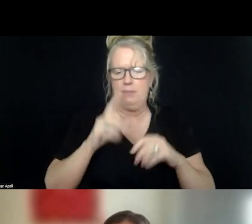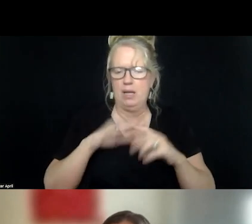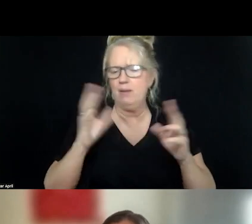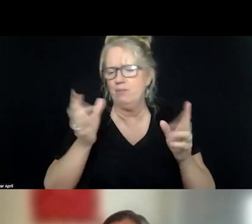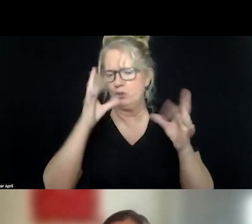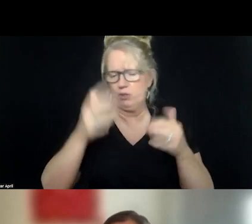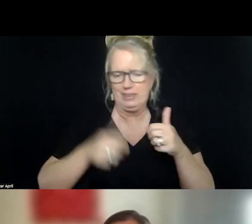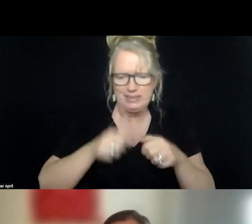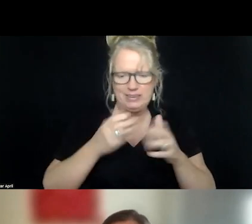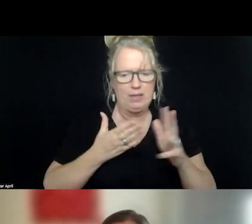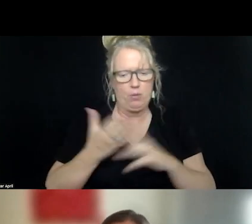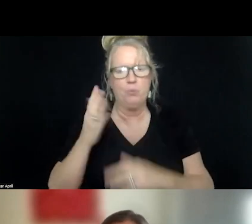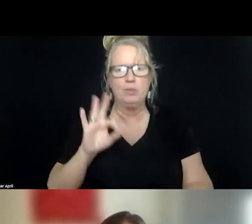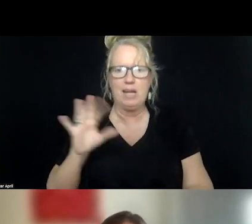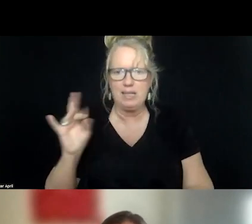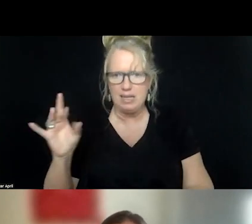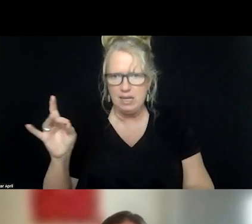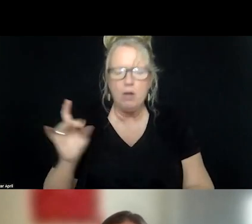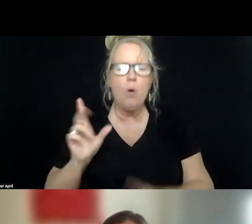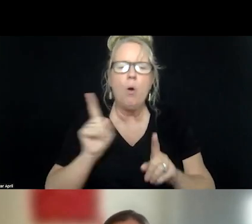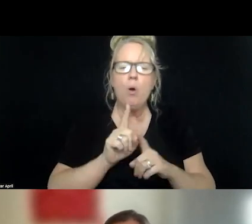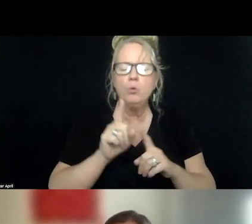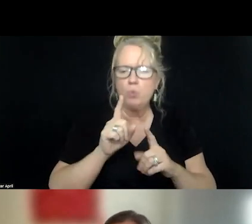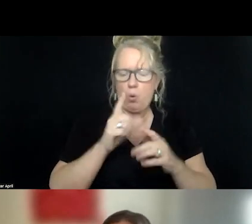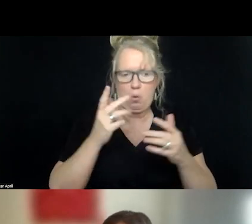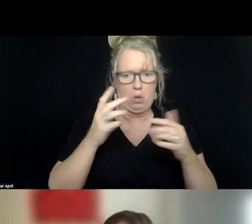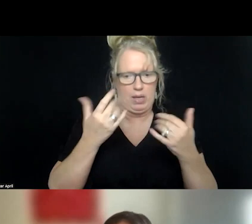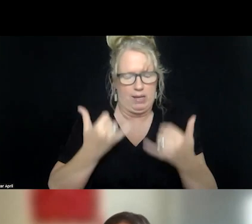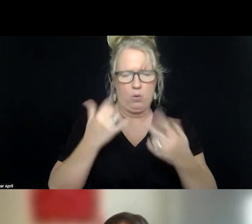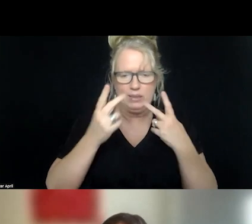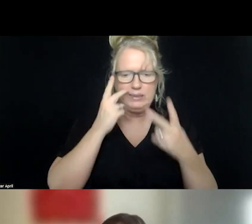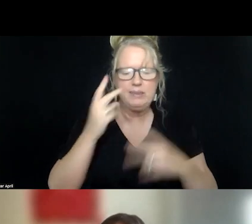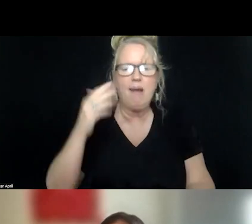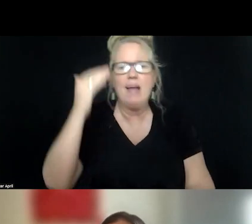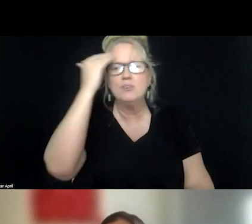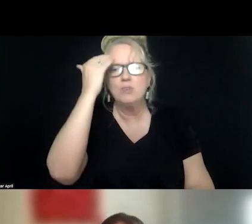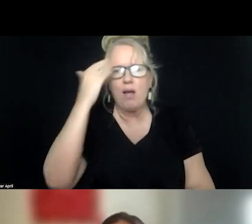THROUGH 988 AND WHAT I SEE AS KNOWLEDGE GAPS ABOUT THE USERS